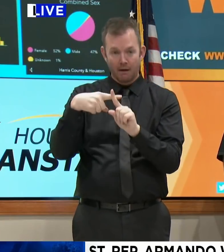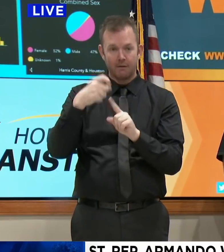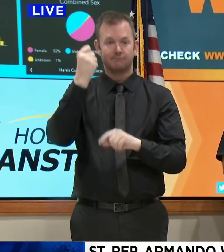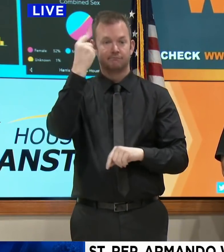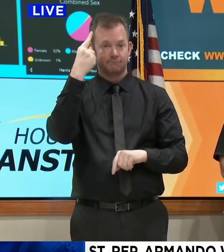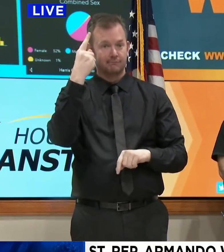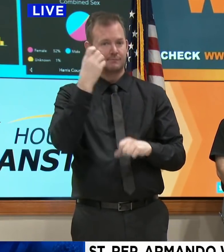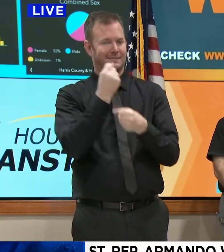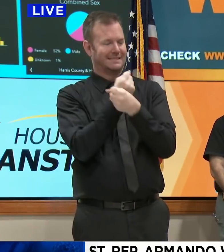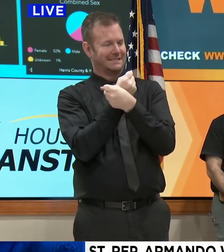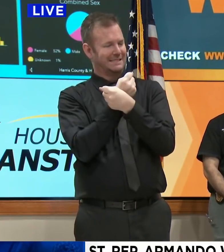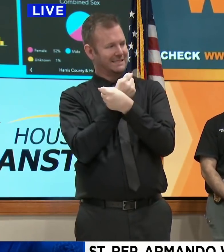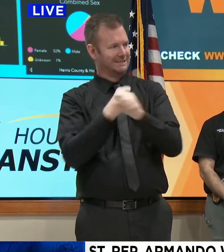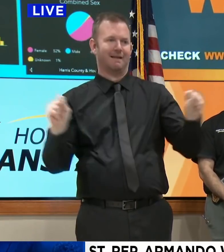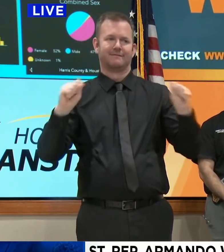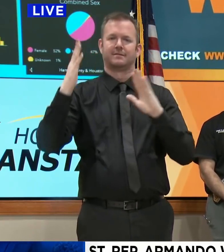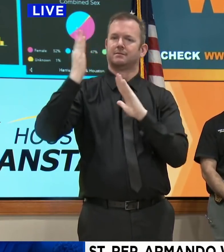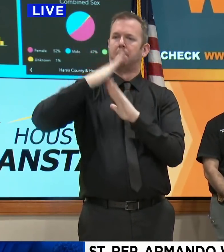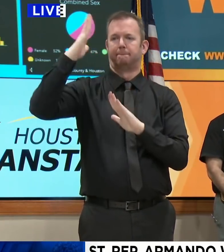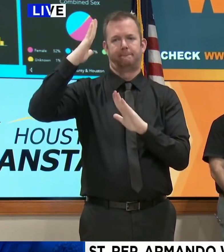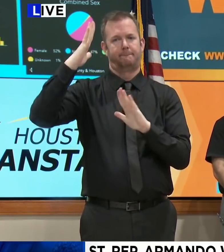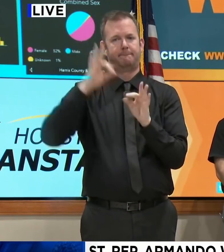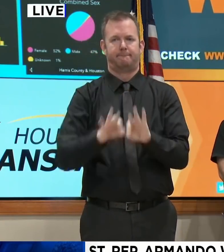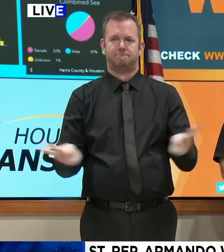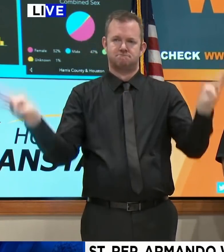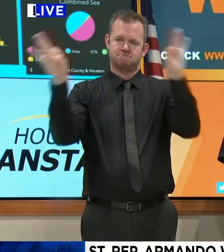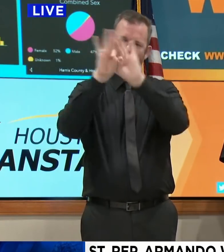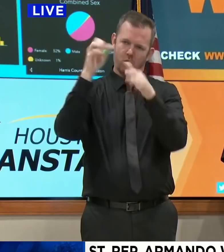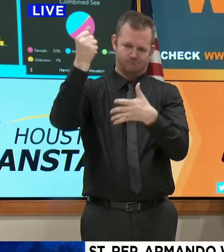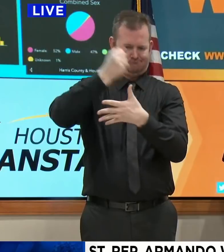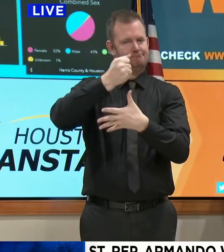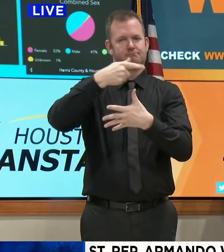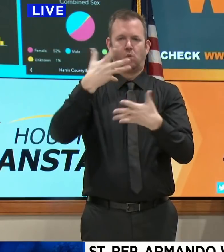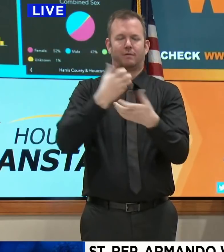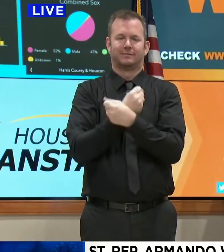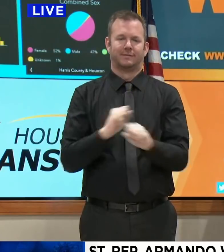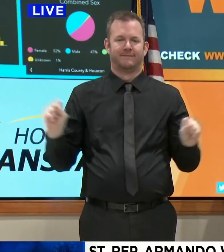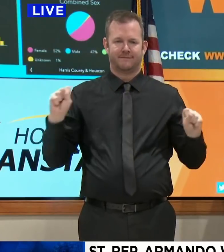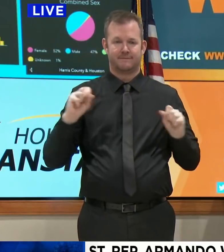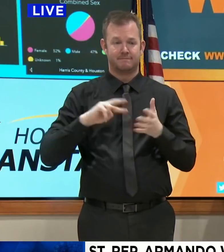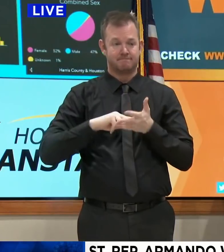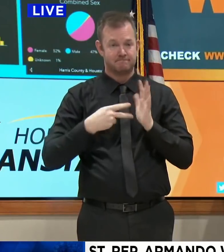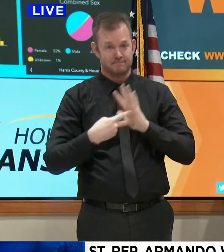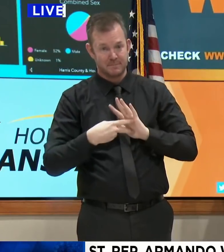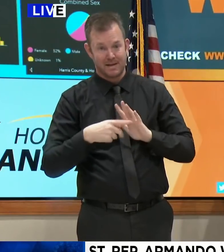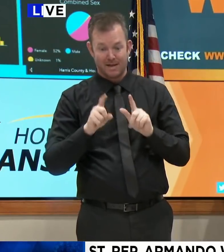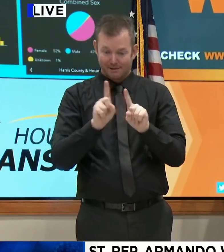up their materials know of course we have to abide by of course we have to abide by the recommendations the the recommendations the governor issues but we have to governor issues but we have to make sure that we’re keeping